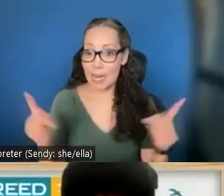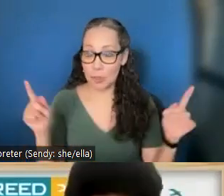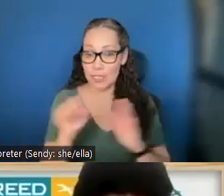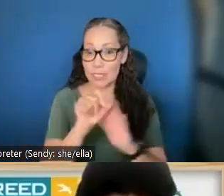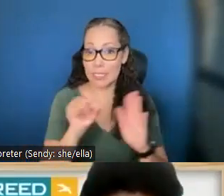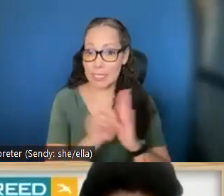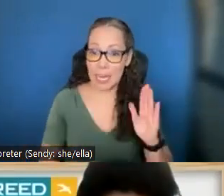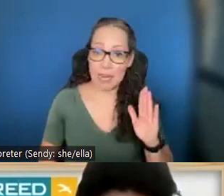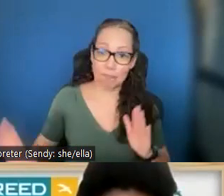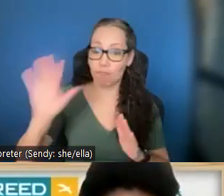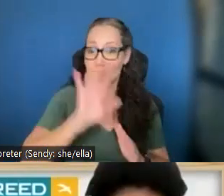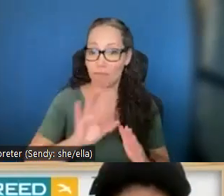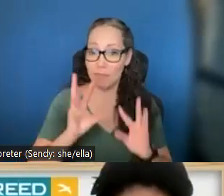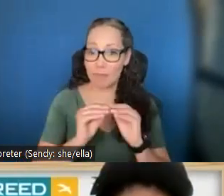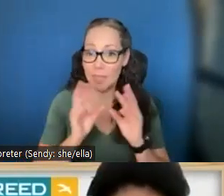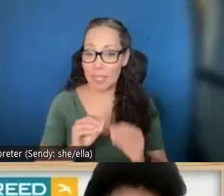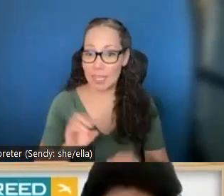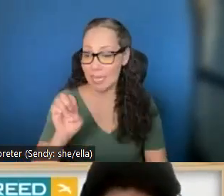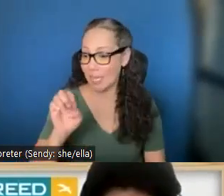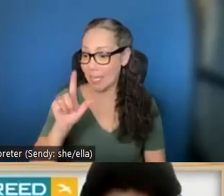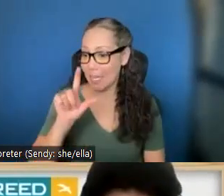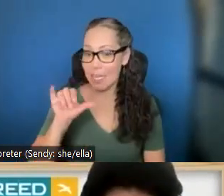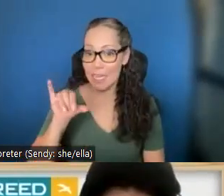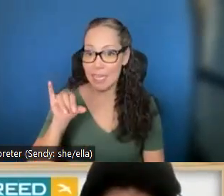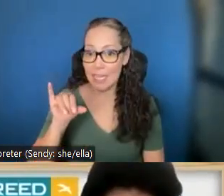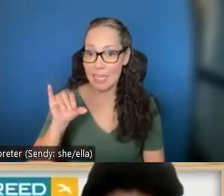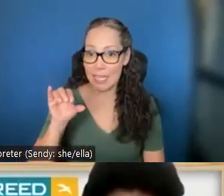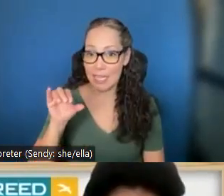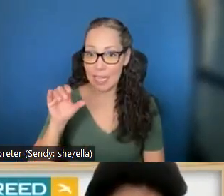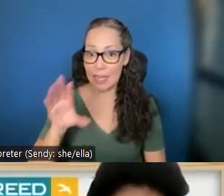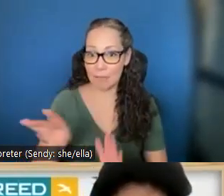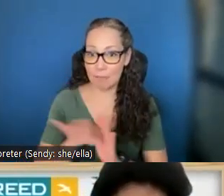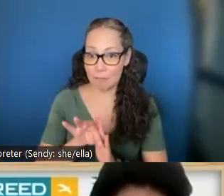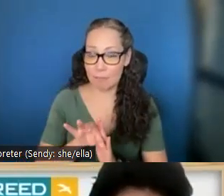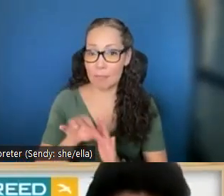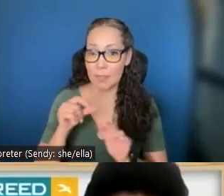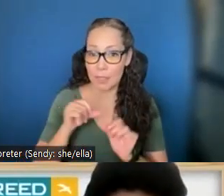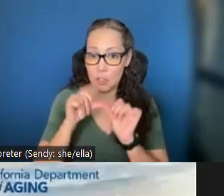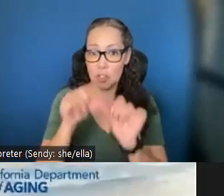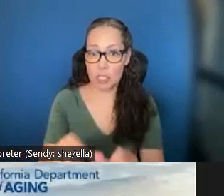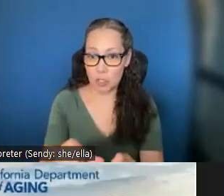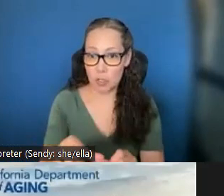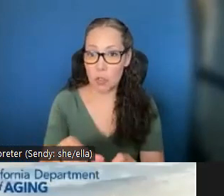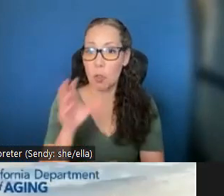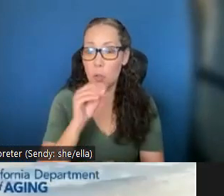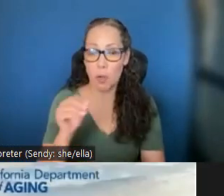meeting um Eli was unanimously selected to continue on his co-chair um he's done an